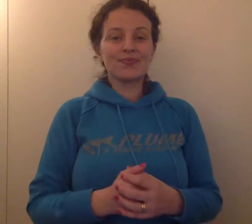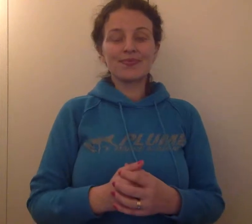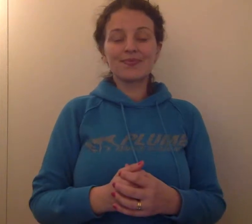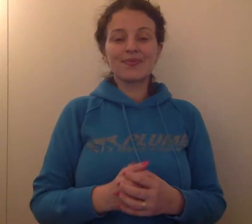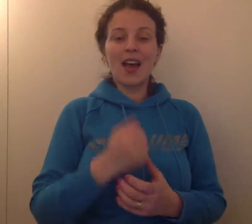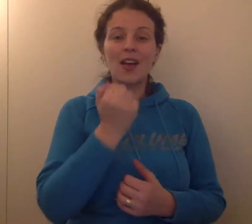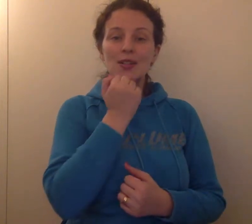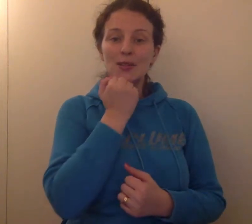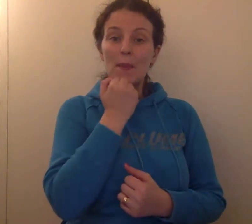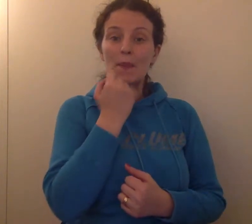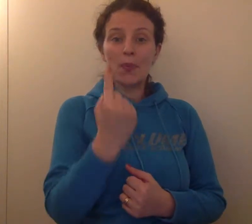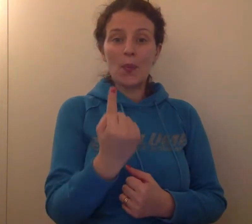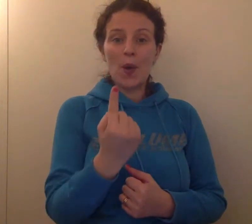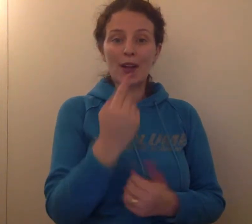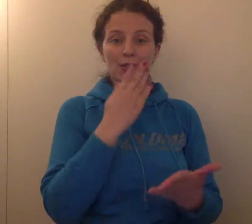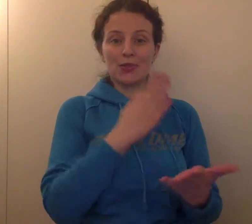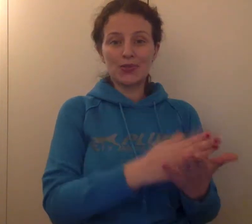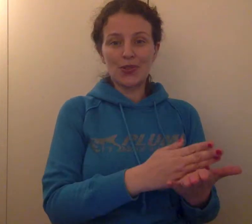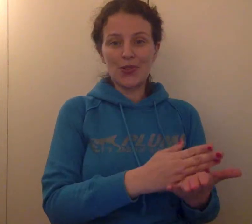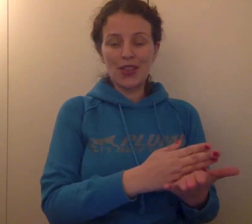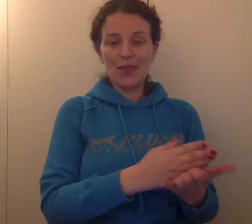Number 1 truth.